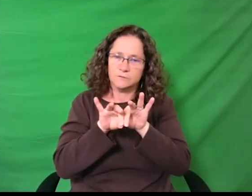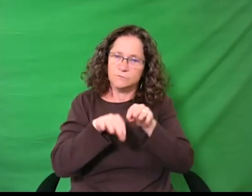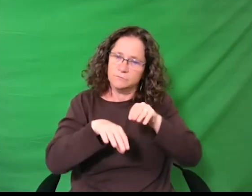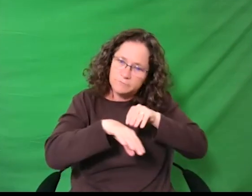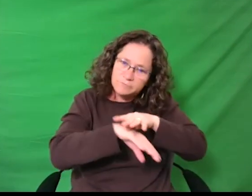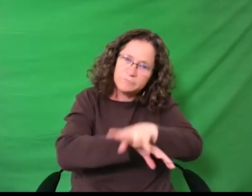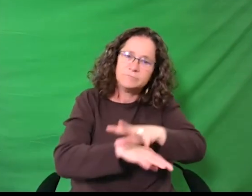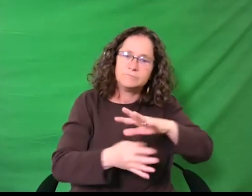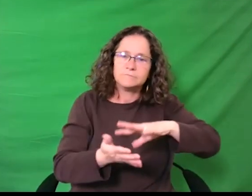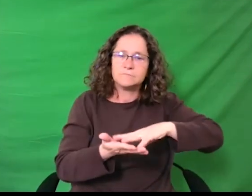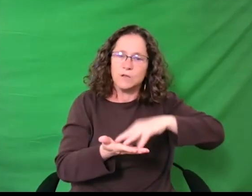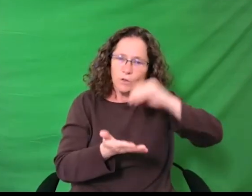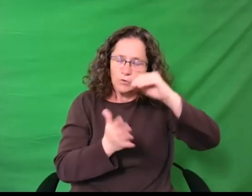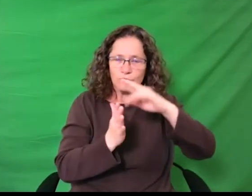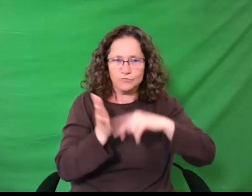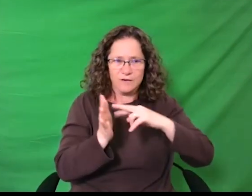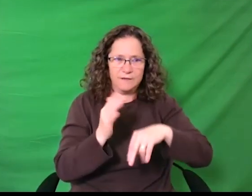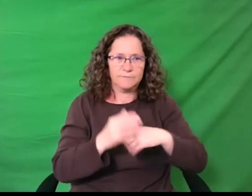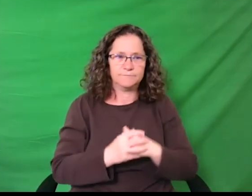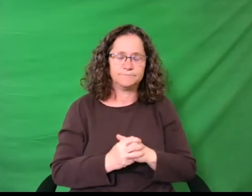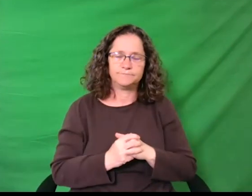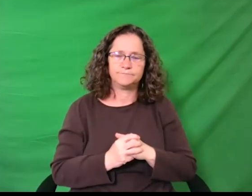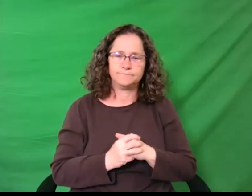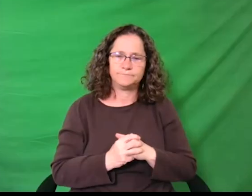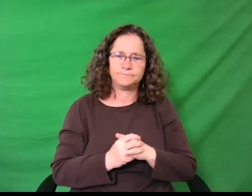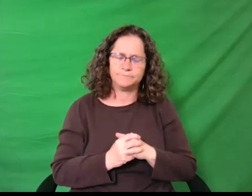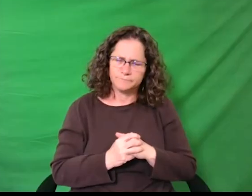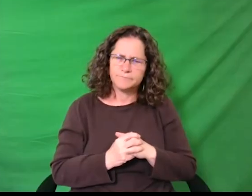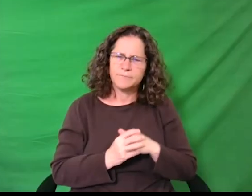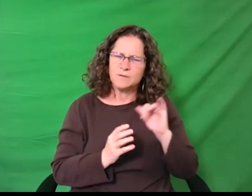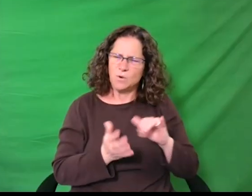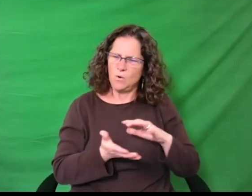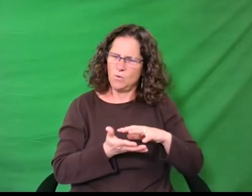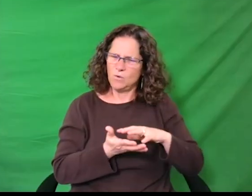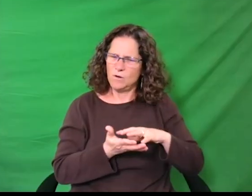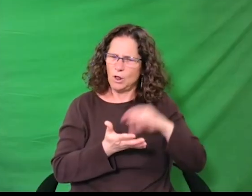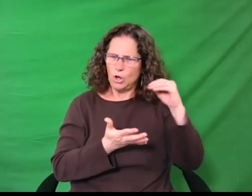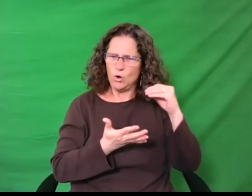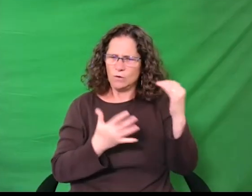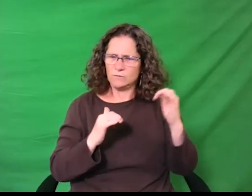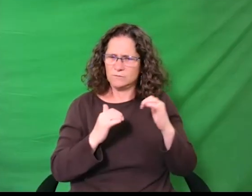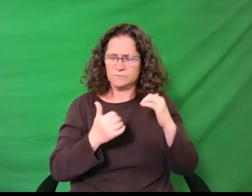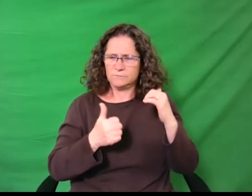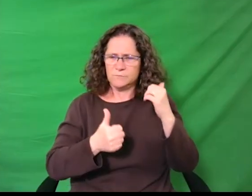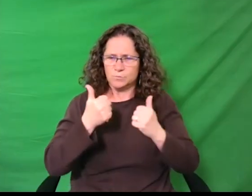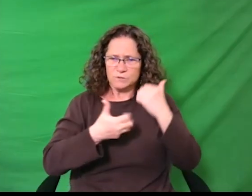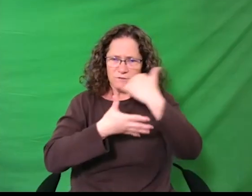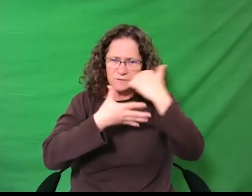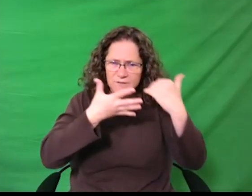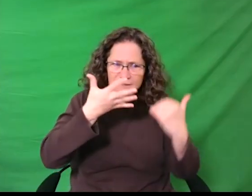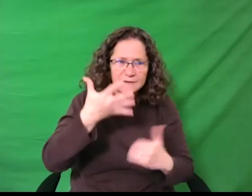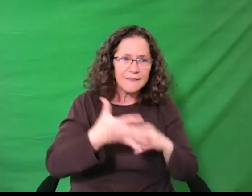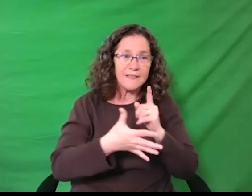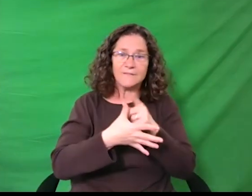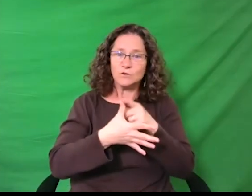So what's typical developmental sequence for phonemic awareness? Starts with sound awareness, playing with sound,